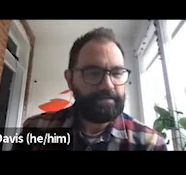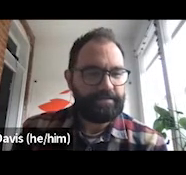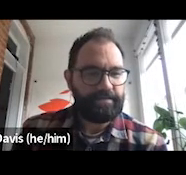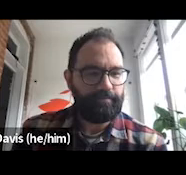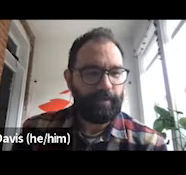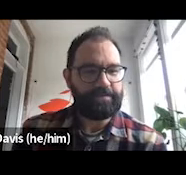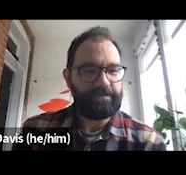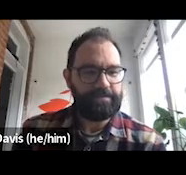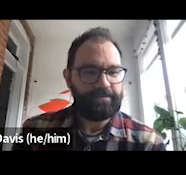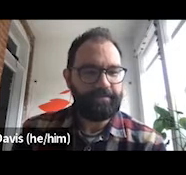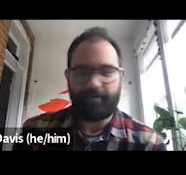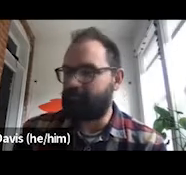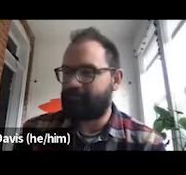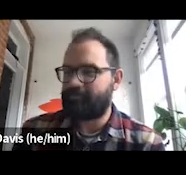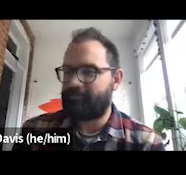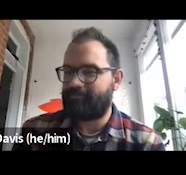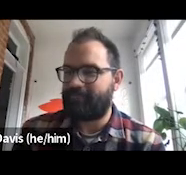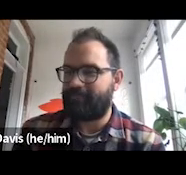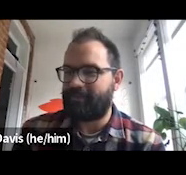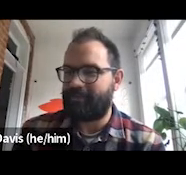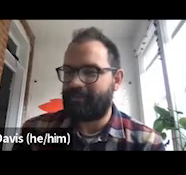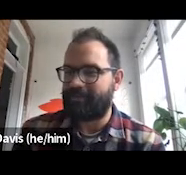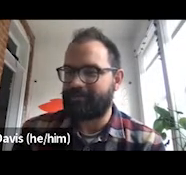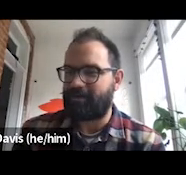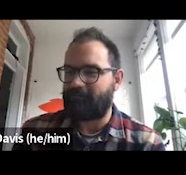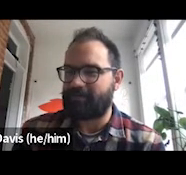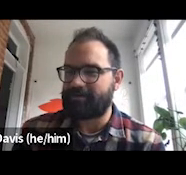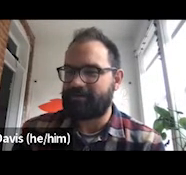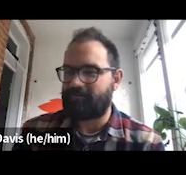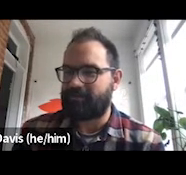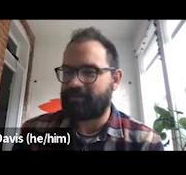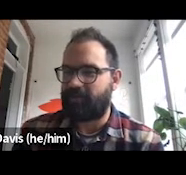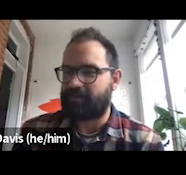these are some posters from the sort of versions of this event.